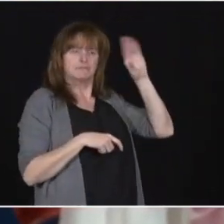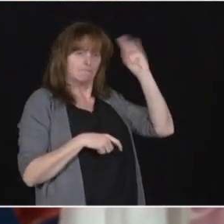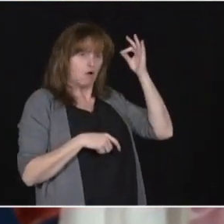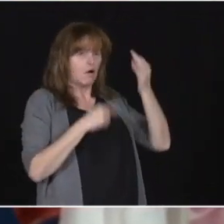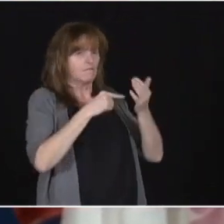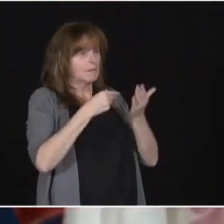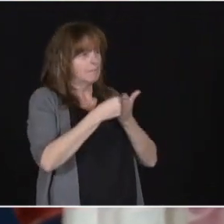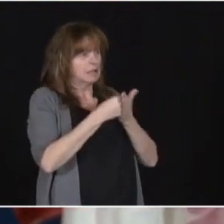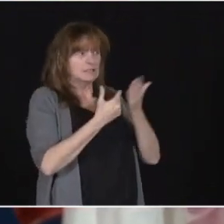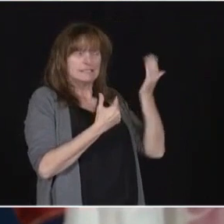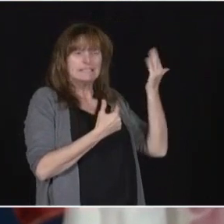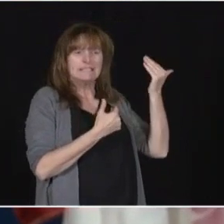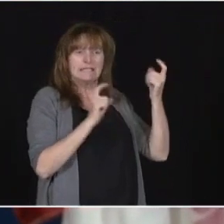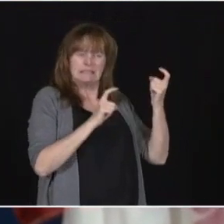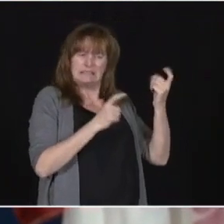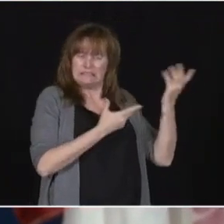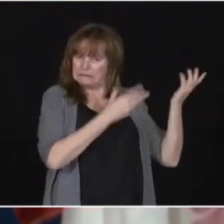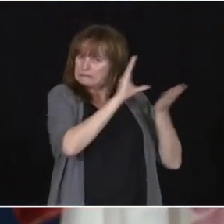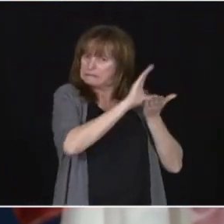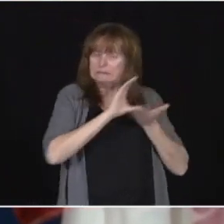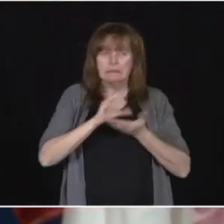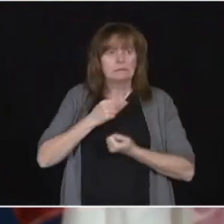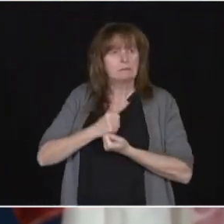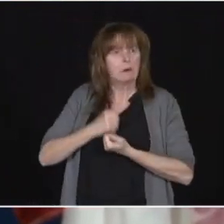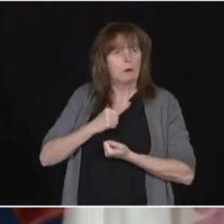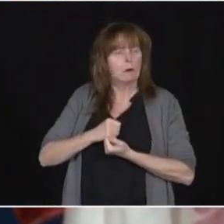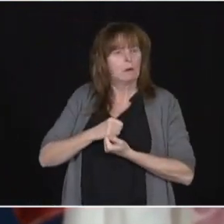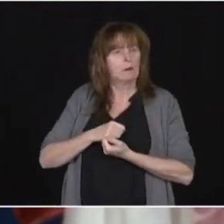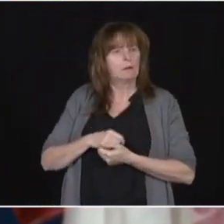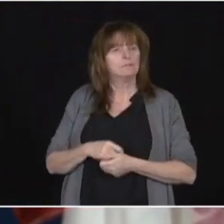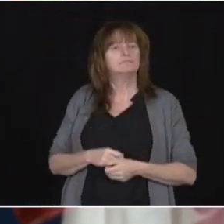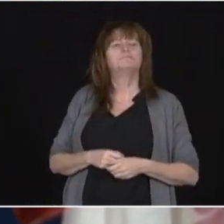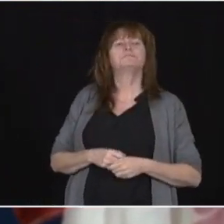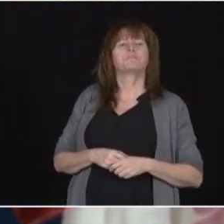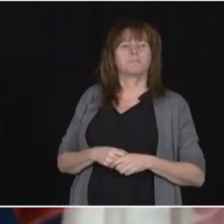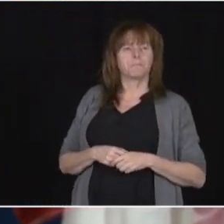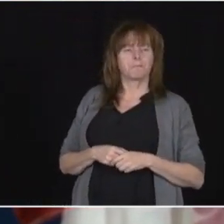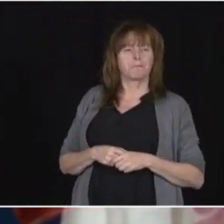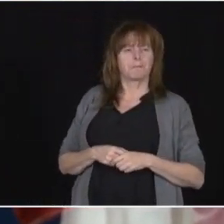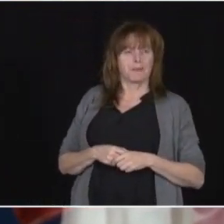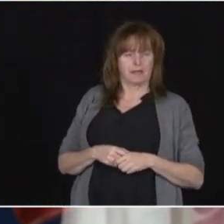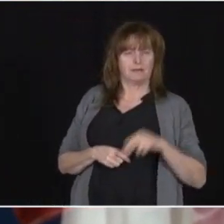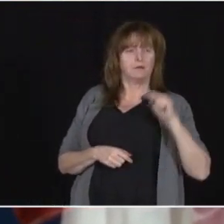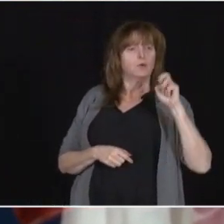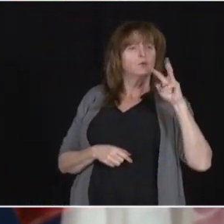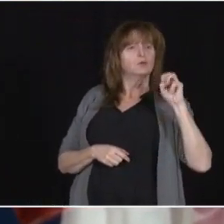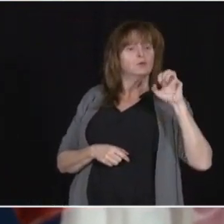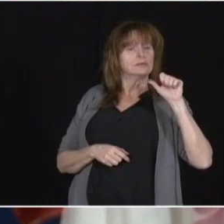Next question comes from Lucas Meyer from news talk Please go ahead. Thank you very much.